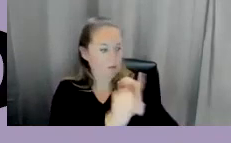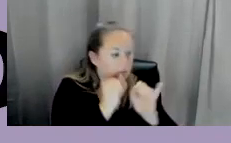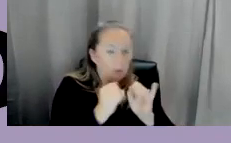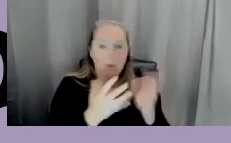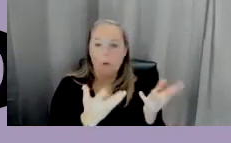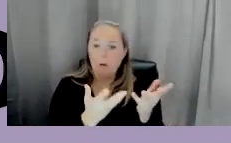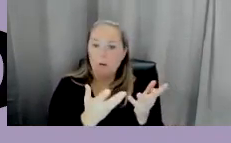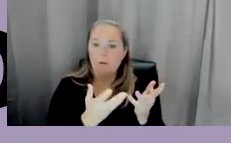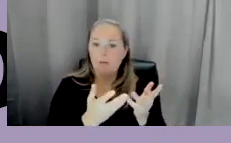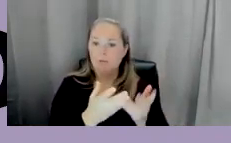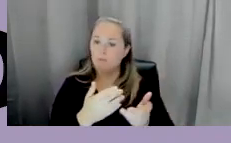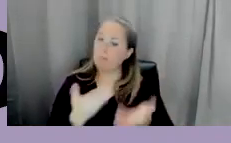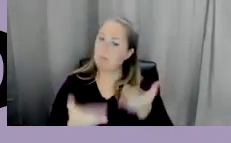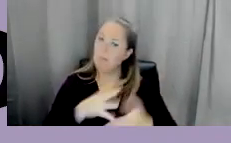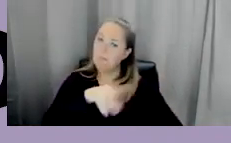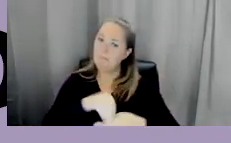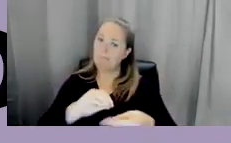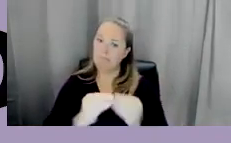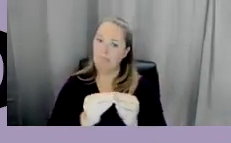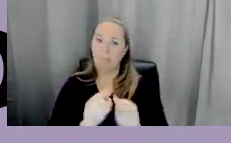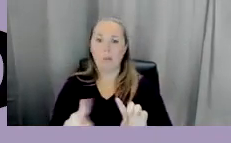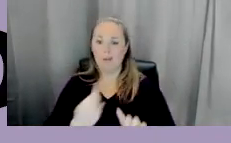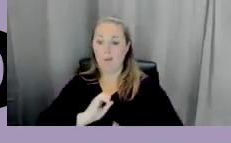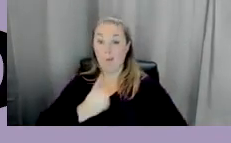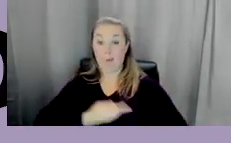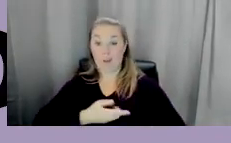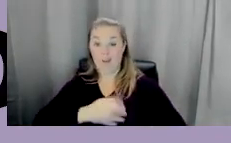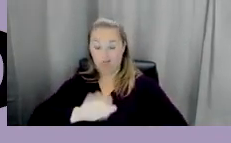STRENGTHS, NEEDS AND BARRIERS AND SO